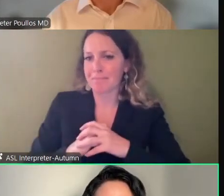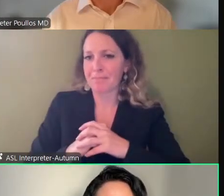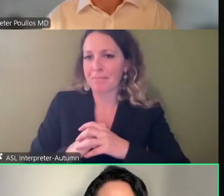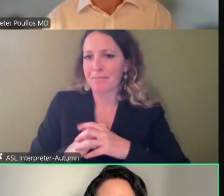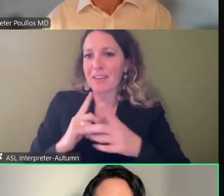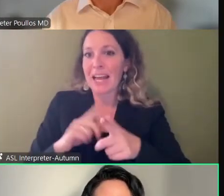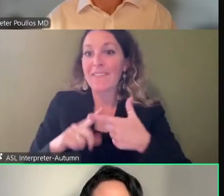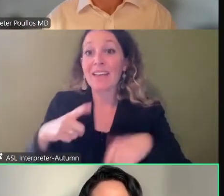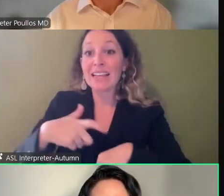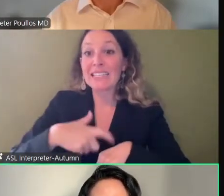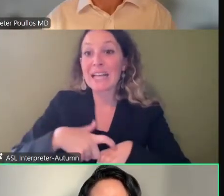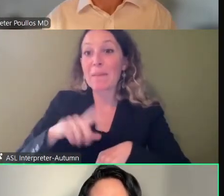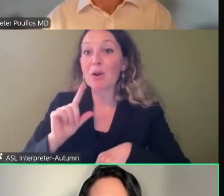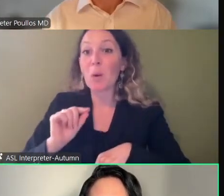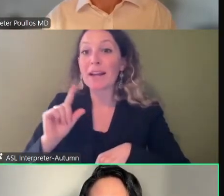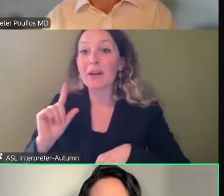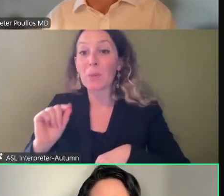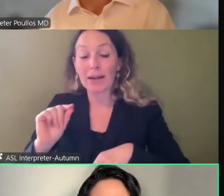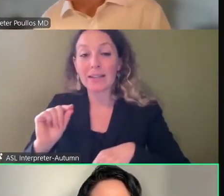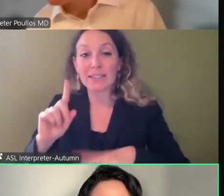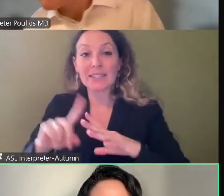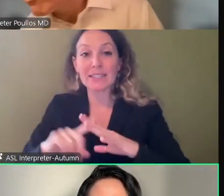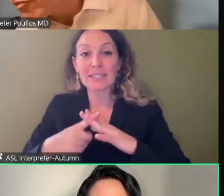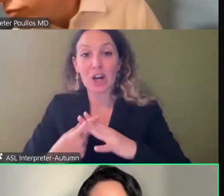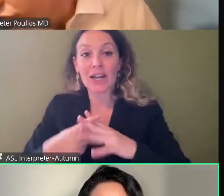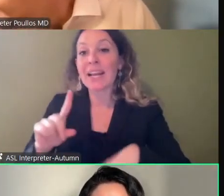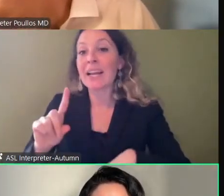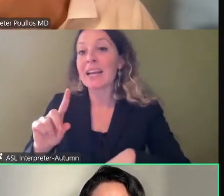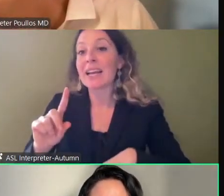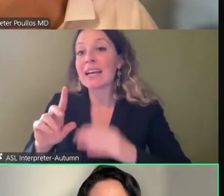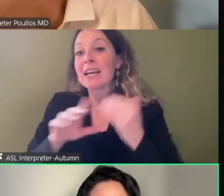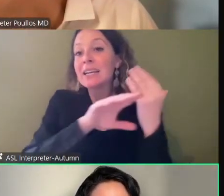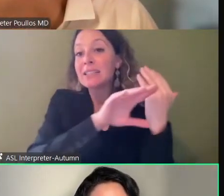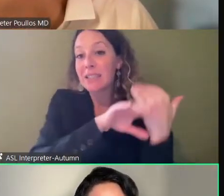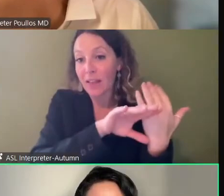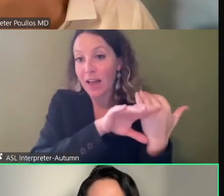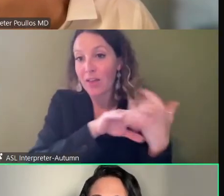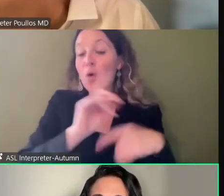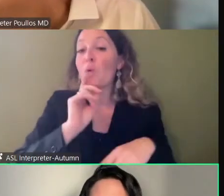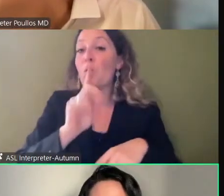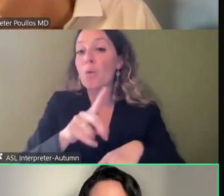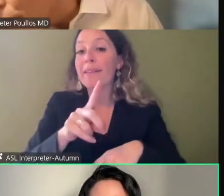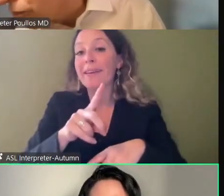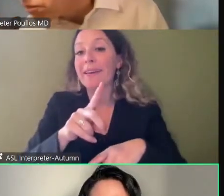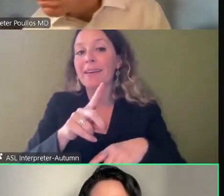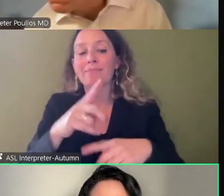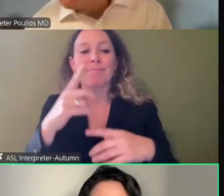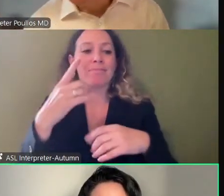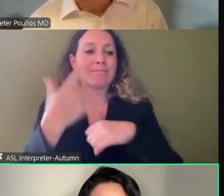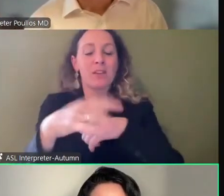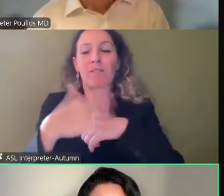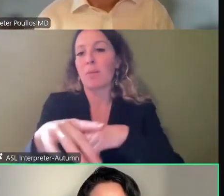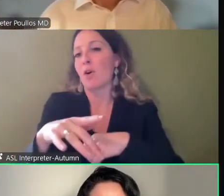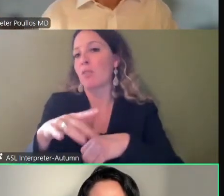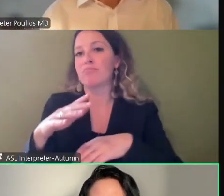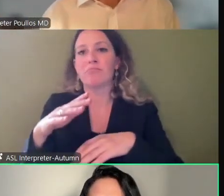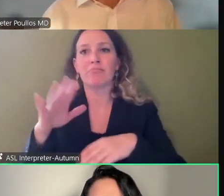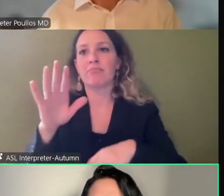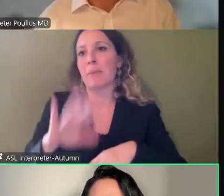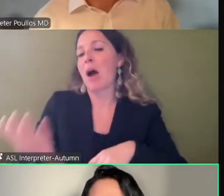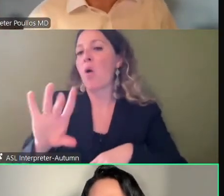2020 came, telehealth was very available, up to 80% of hospital systems had it, but it wasn't